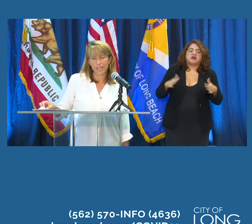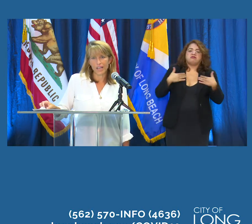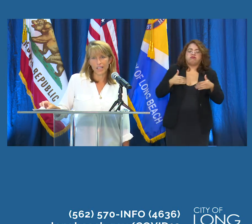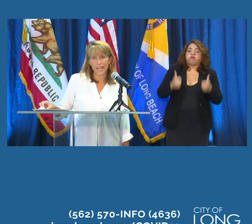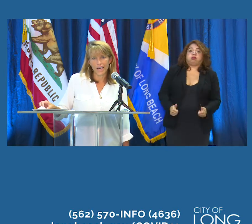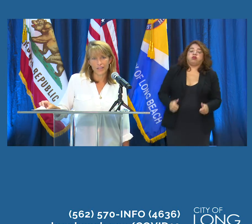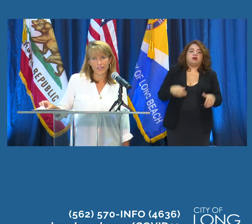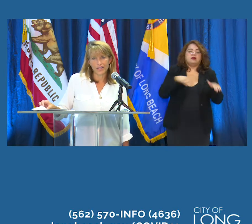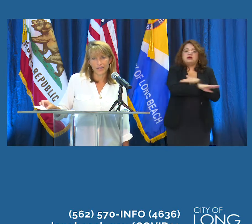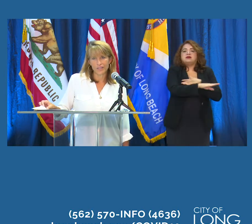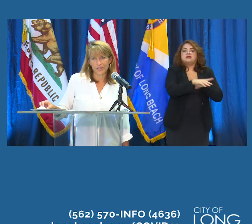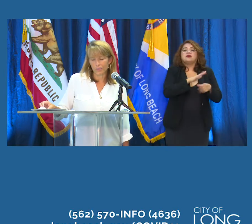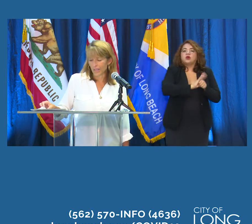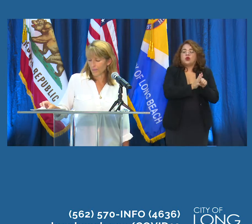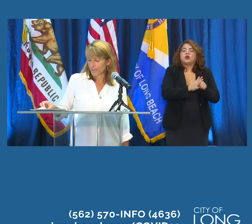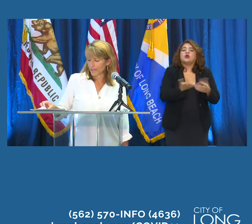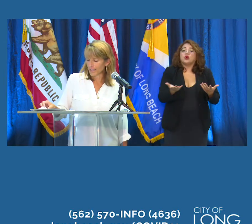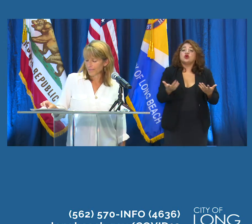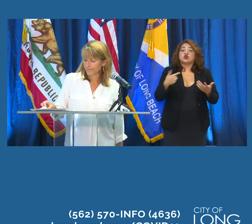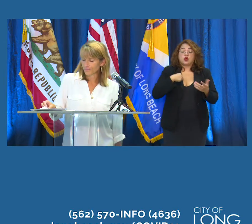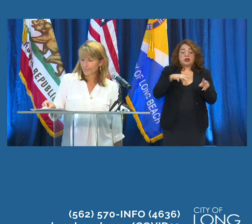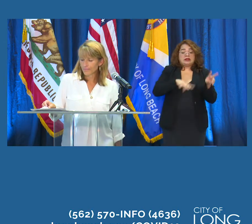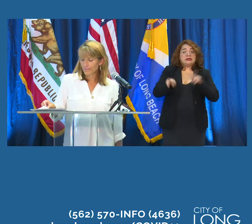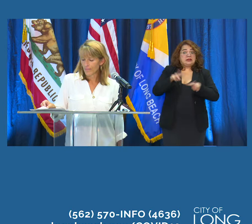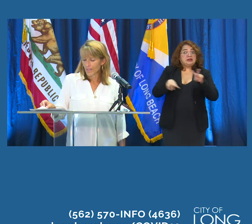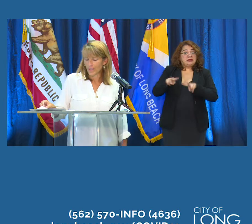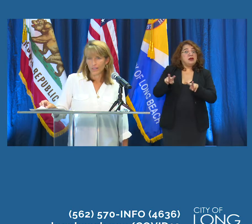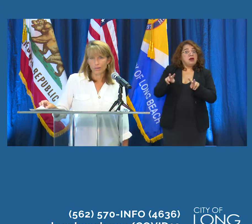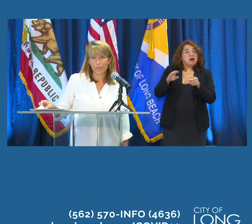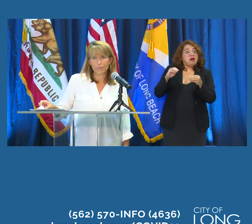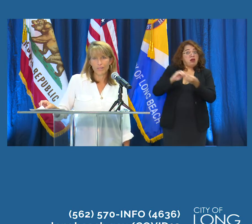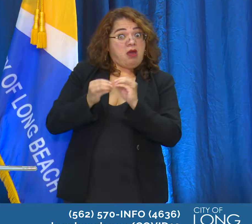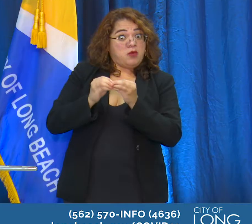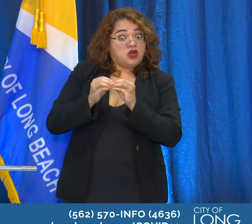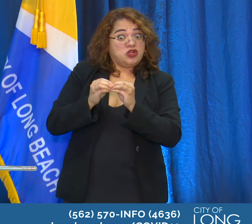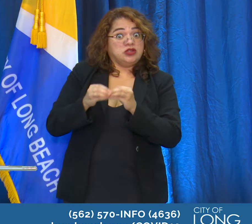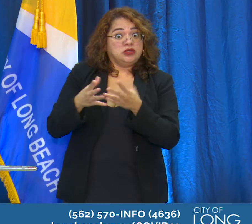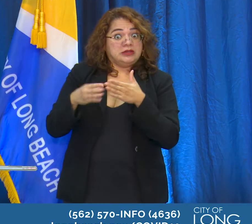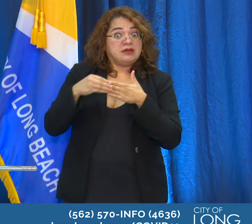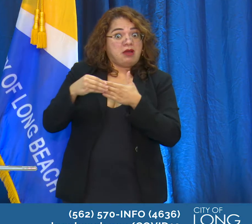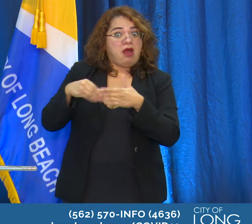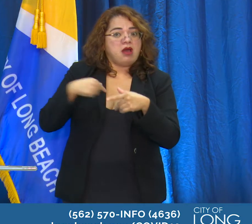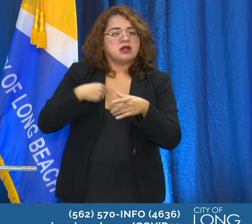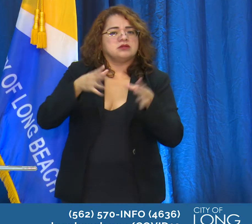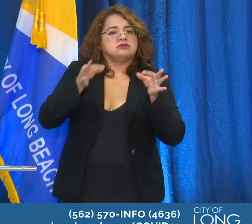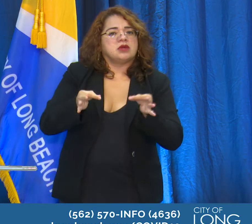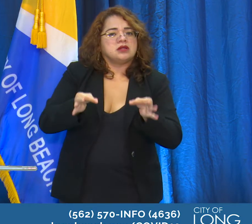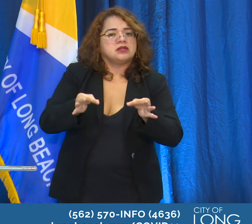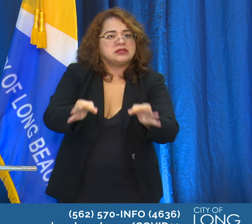are guiding our decisions and the work that we're doing. So I want to move now to the school reopening guidelines.